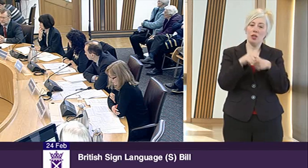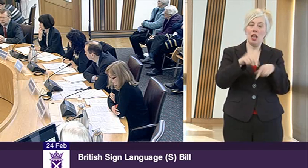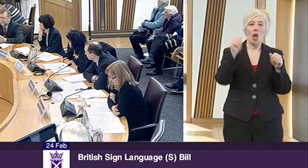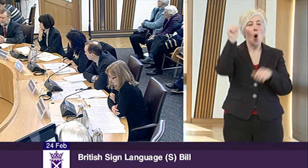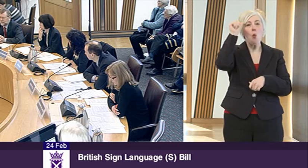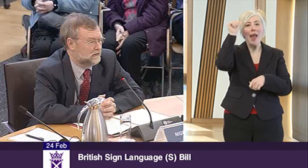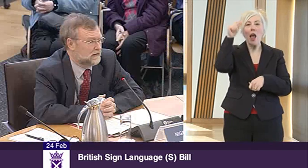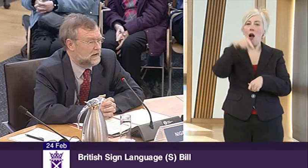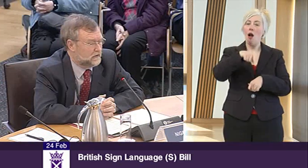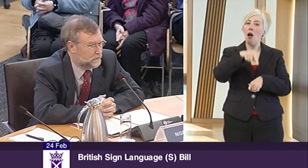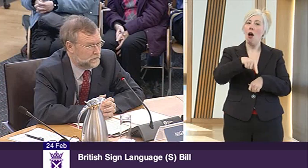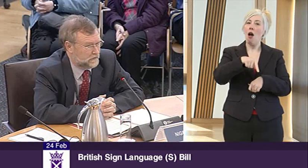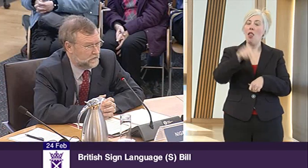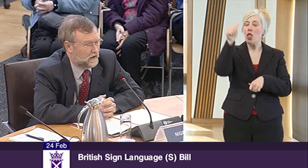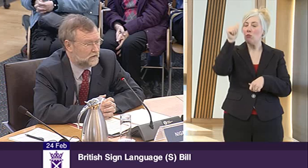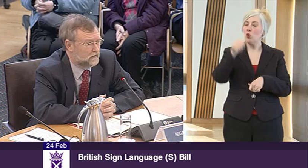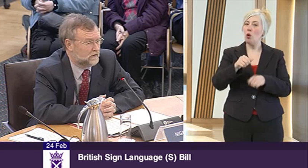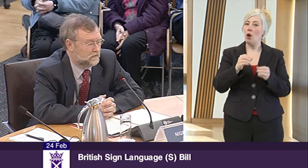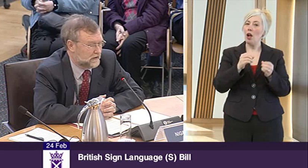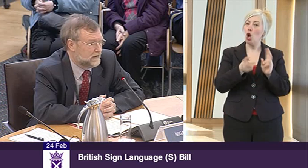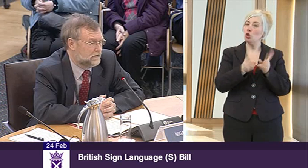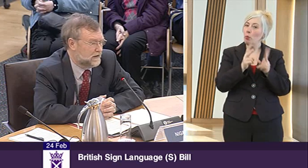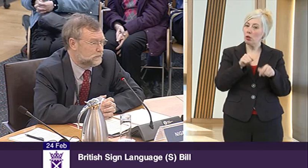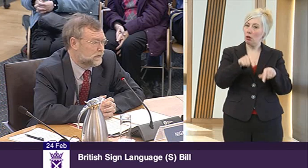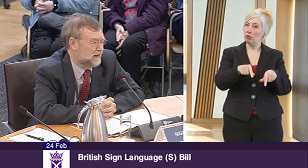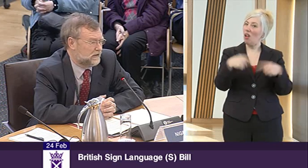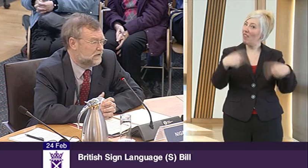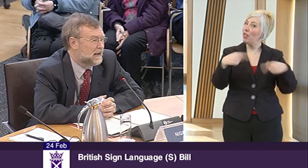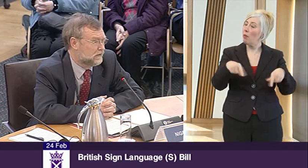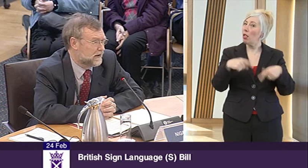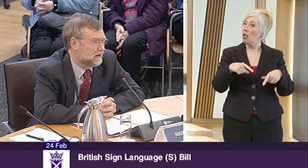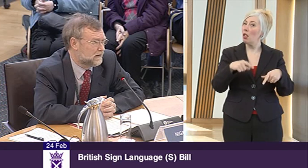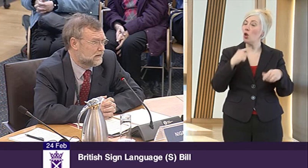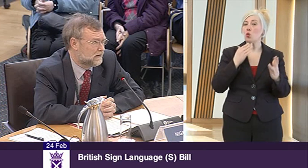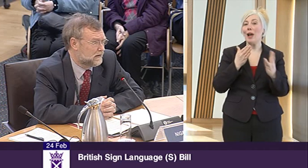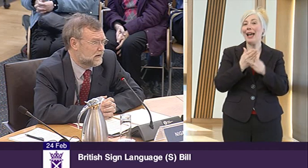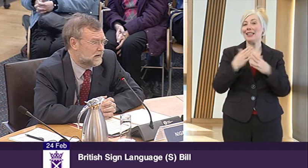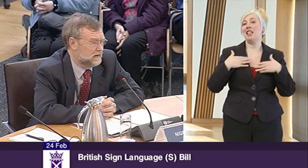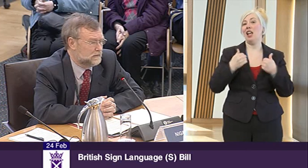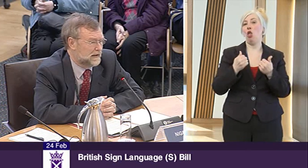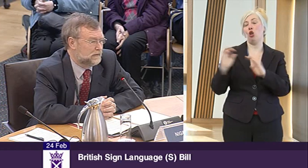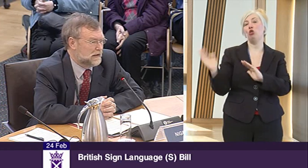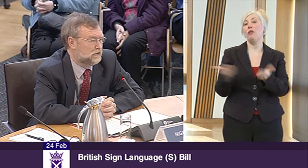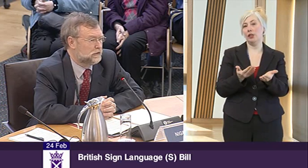communities are aware that BSL interpreters are readily available in accessing healthcare,